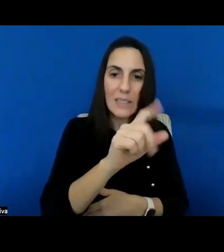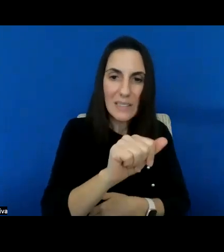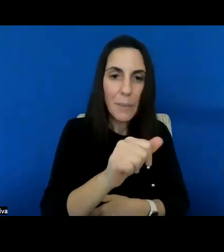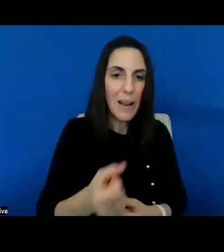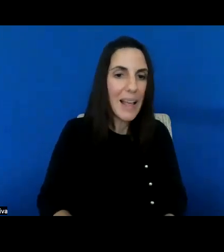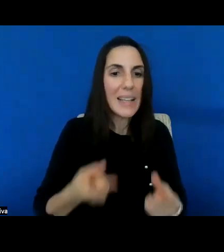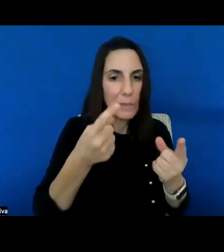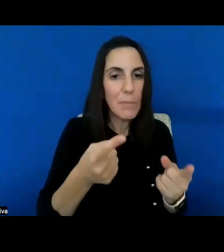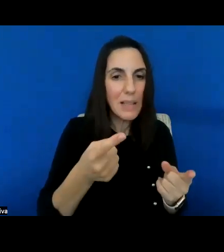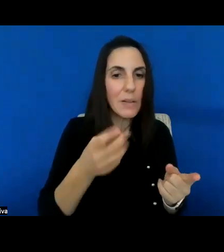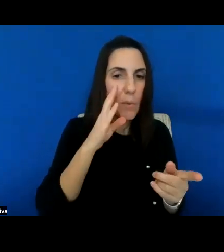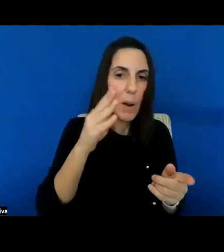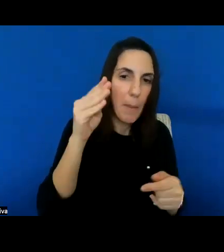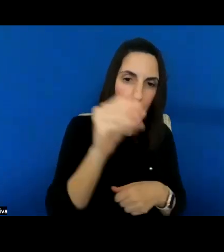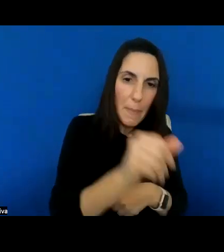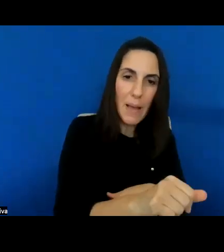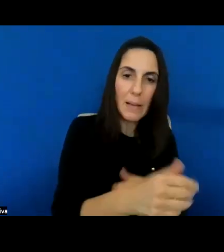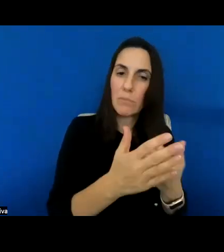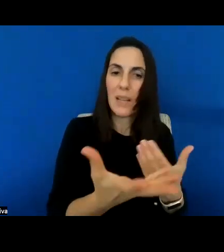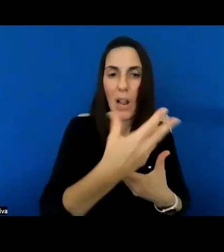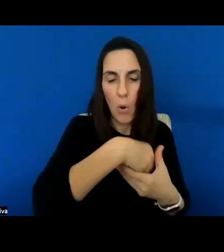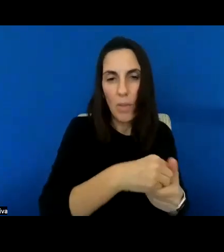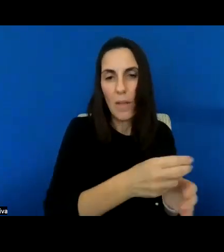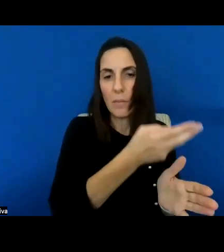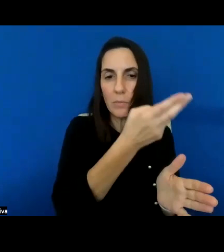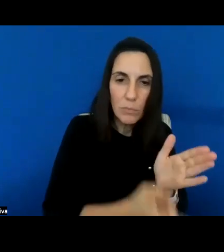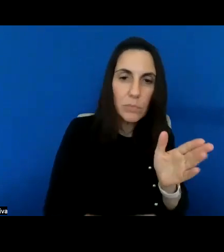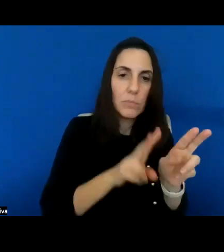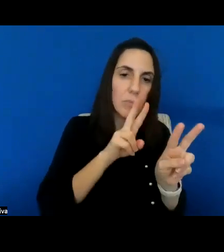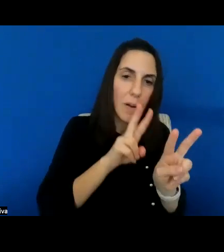and burial. 11:35:05 So let's say, for example, I'm 80.